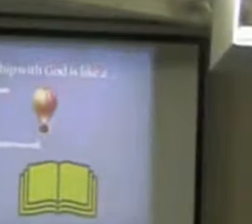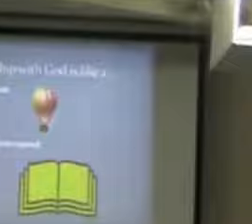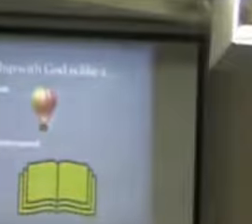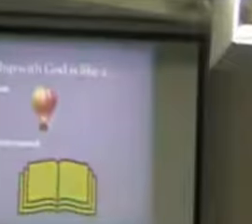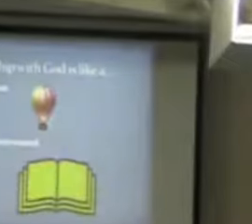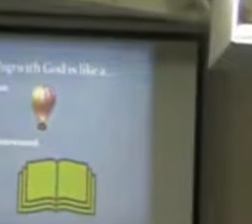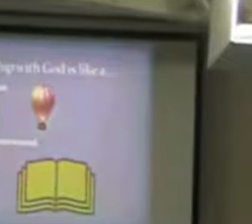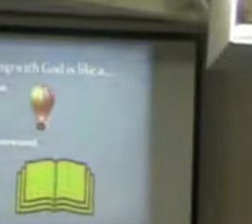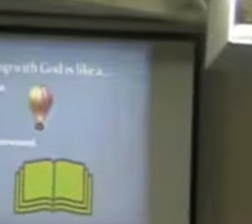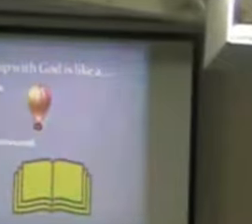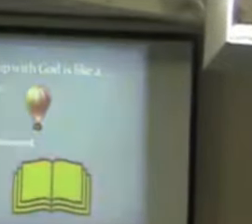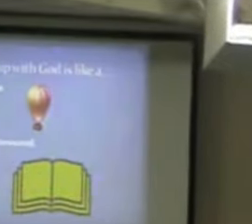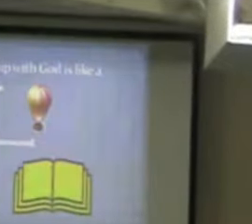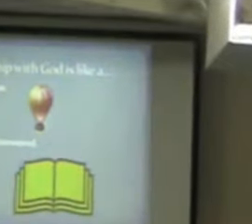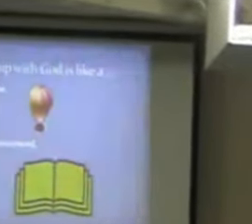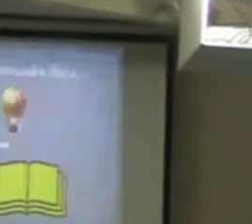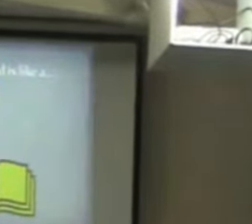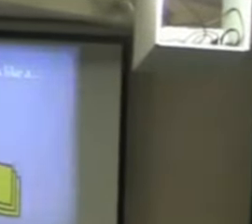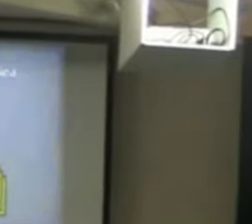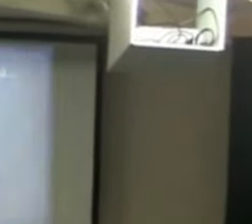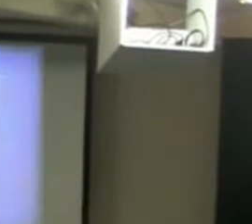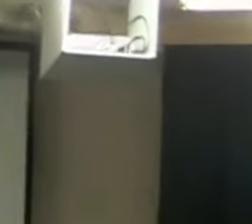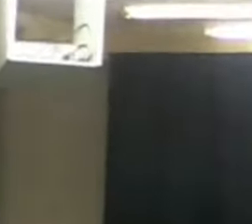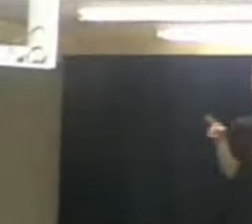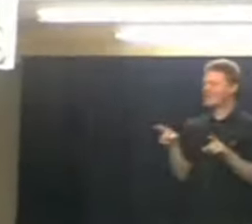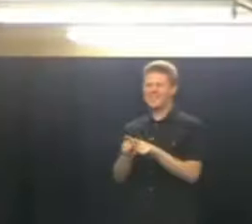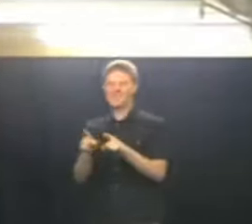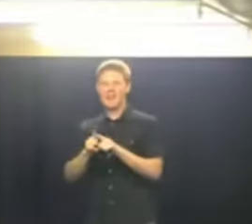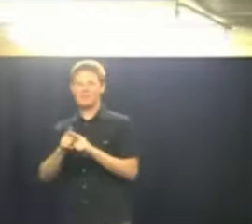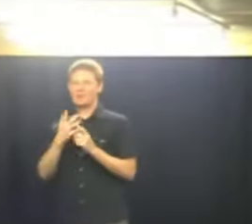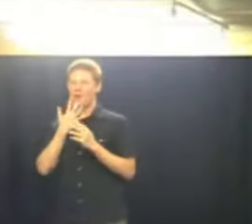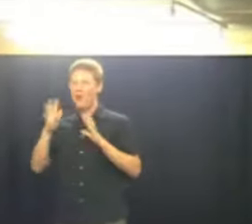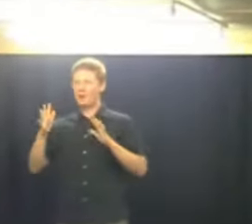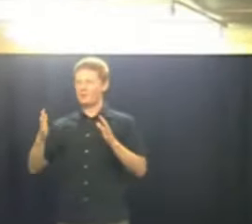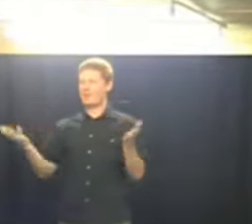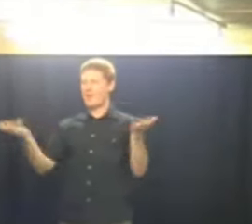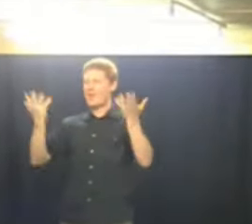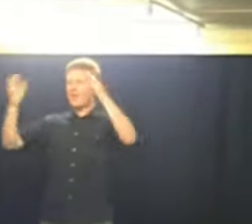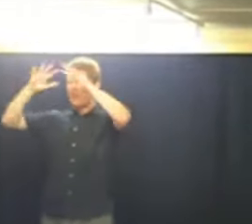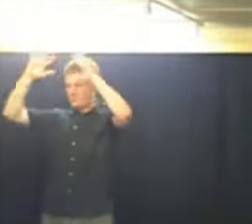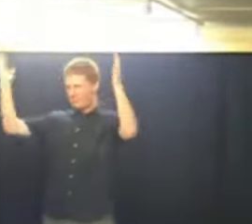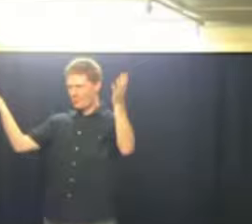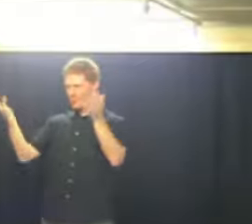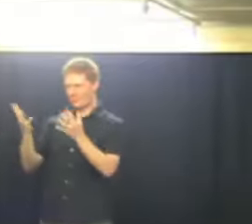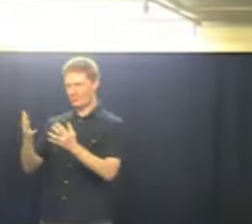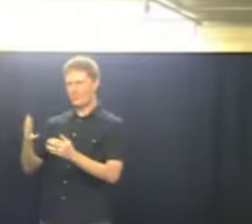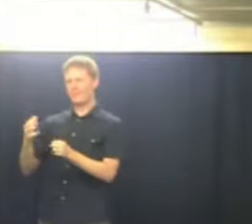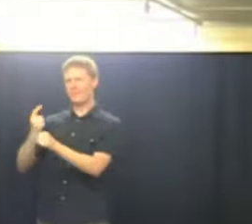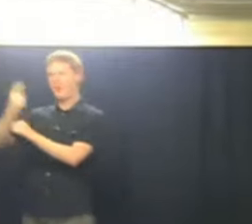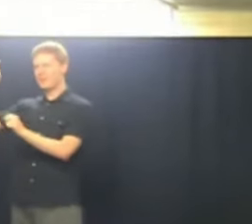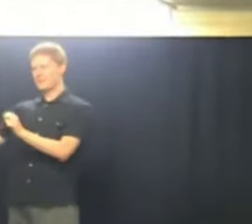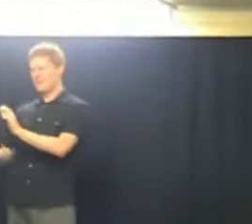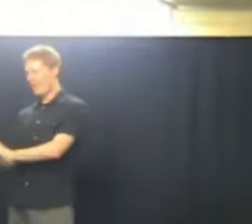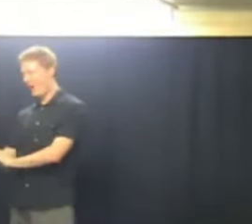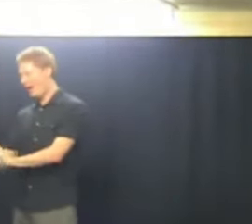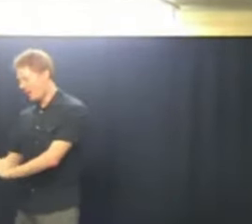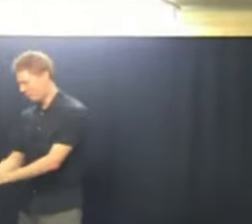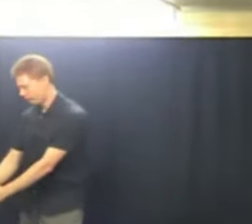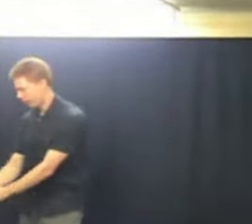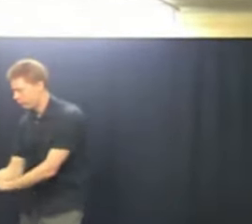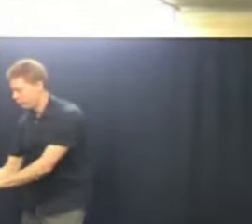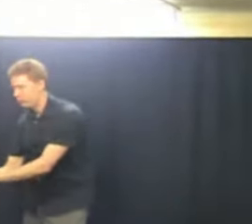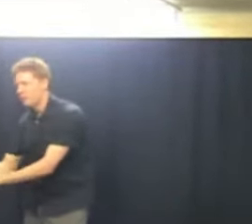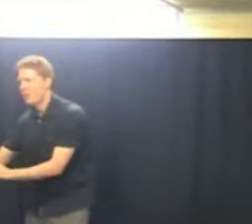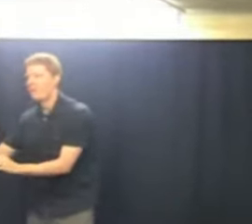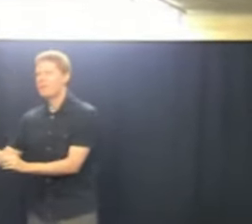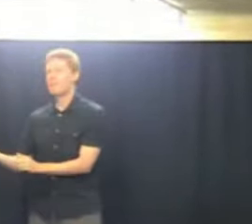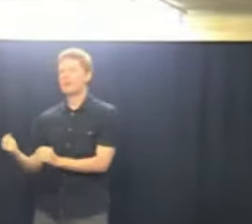Picture your relationship with God like a hot air balloon God is the fire that makes it fly